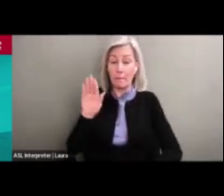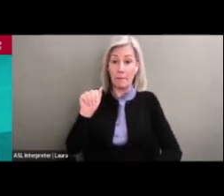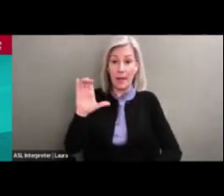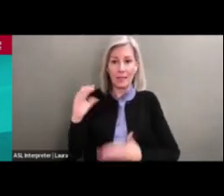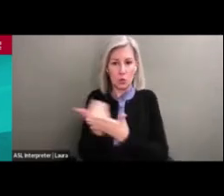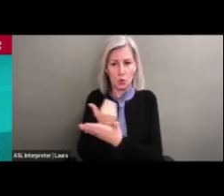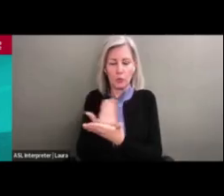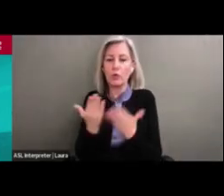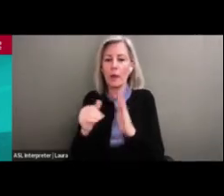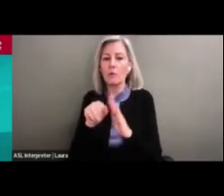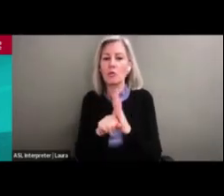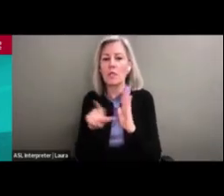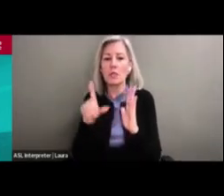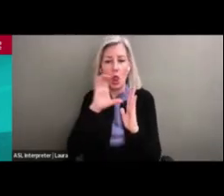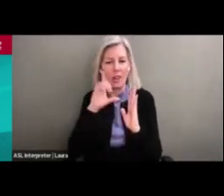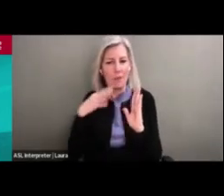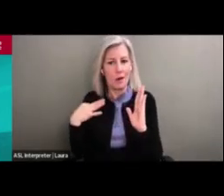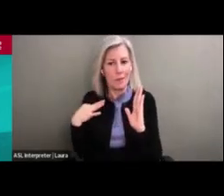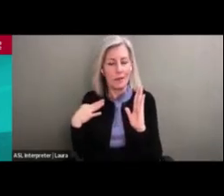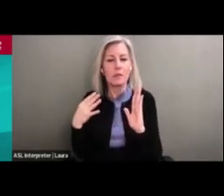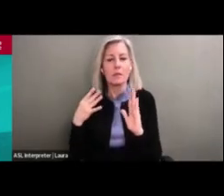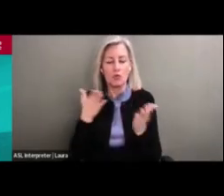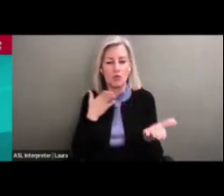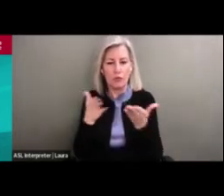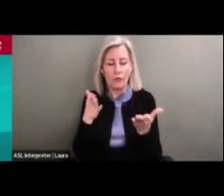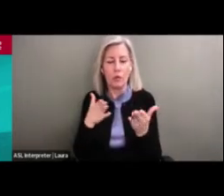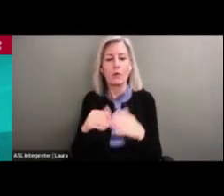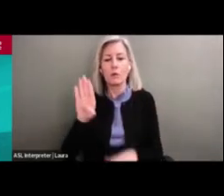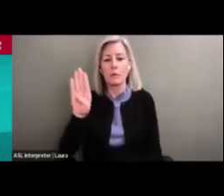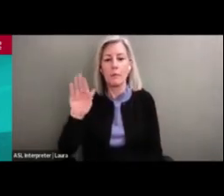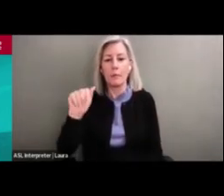MAC and BAC to share feedback on the state Medicaid program.